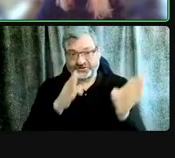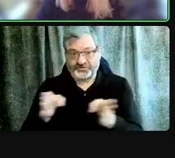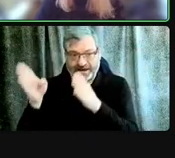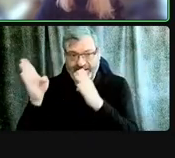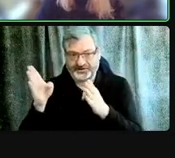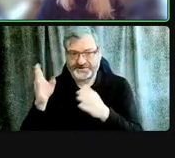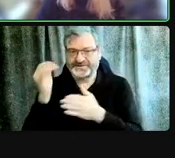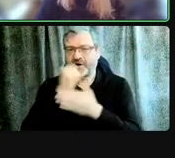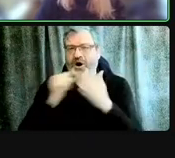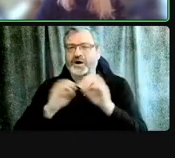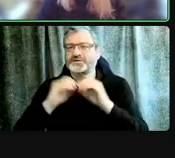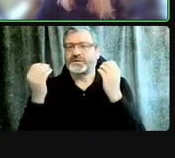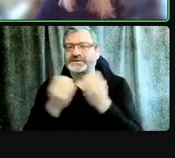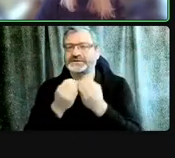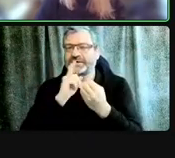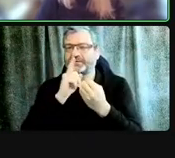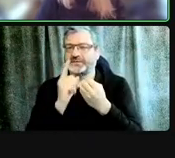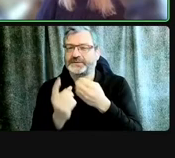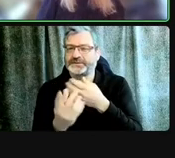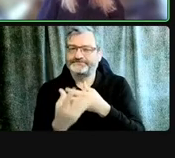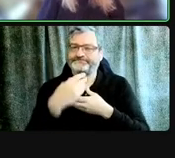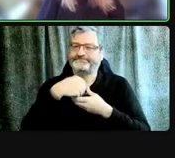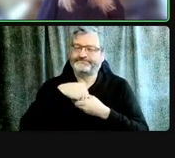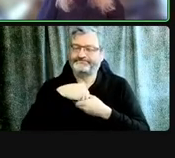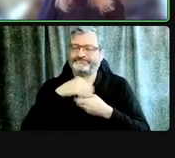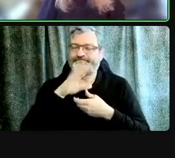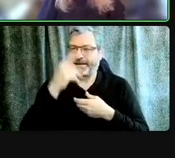we're going to get started in just a moment.